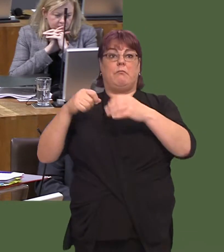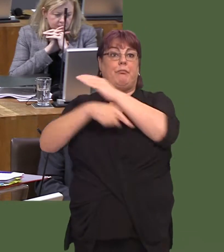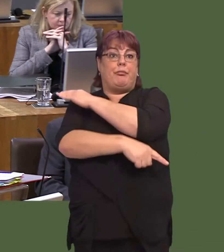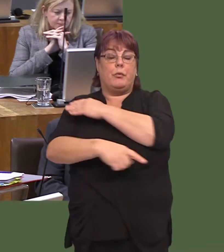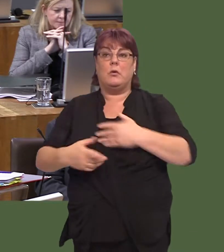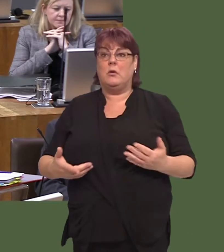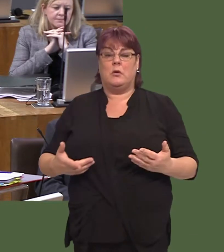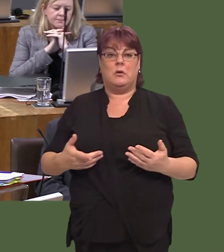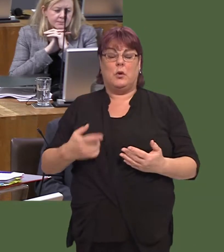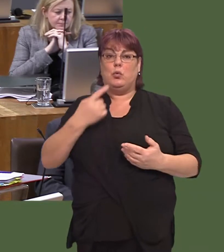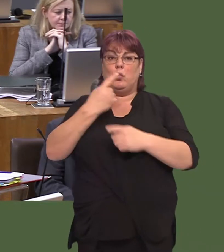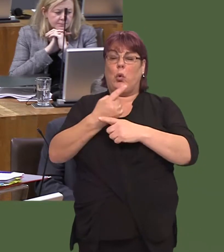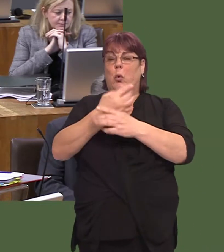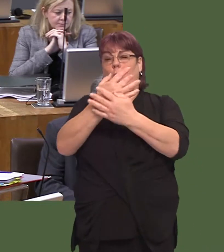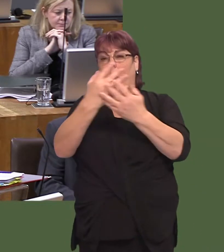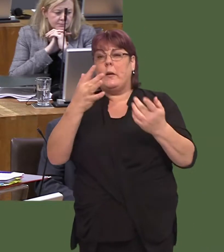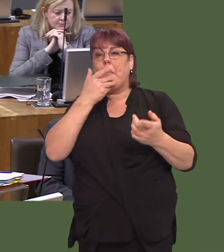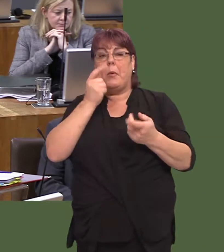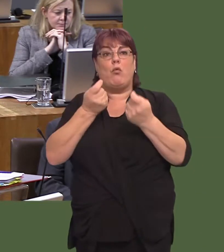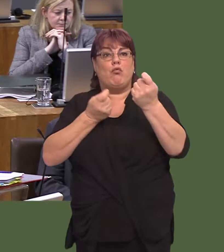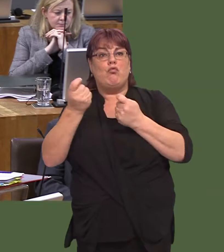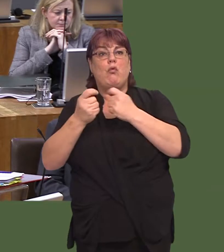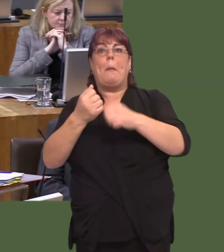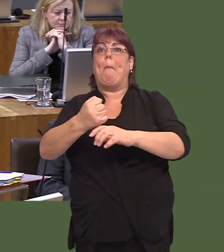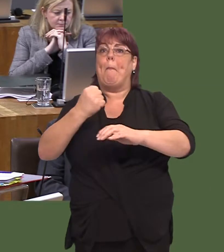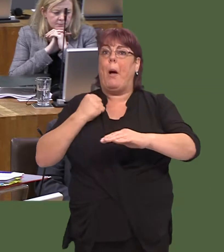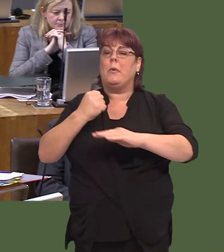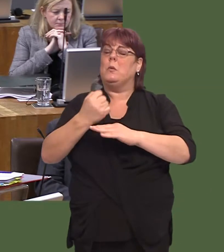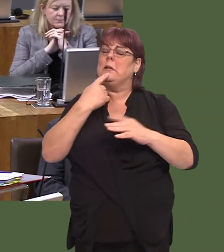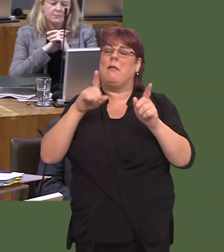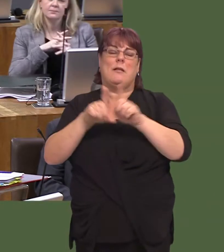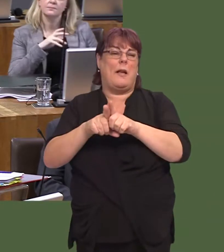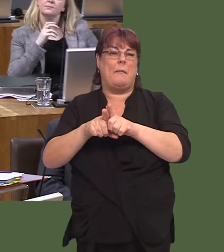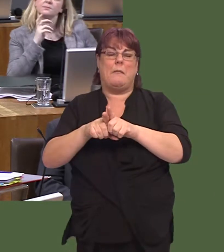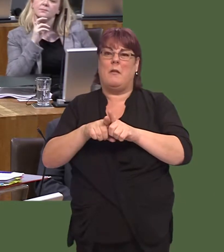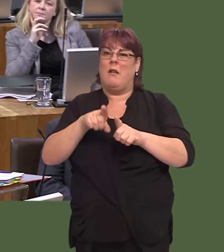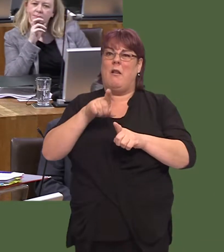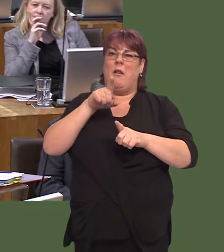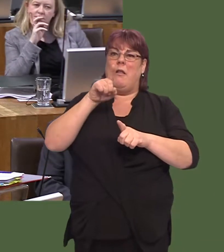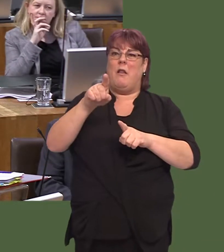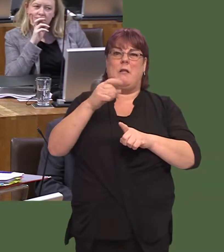The difference in price, proportionally, between supermarket alcohol now and alcohol in pubs is far, far greater than ever it was before.